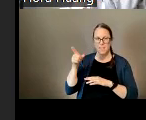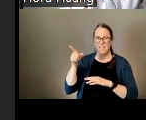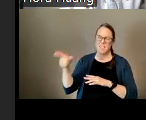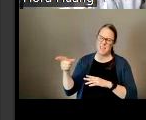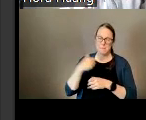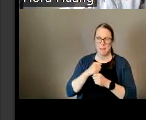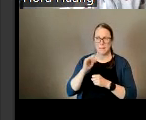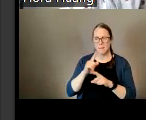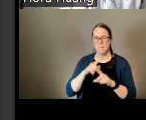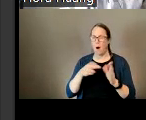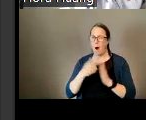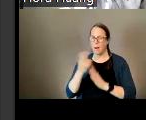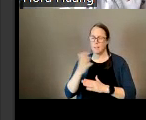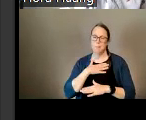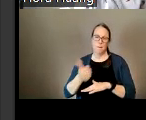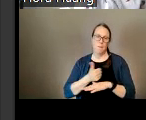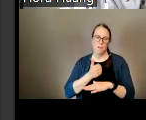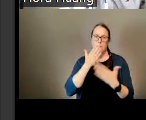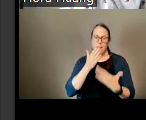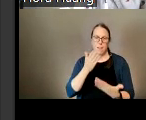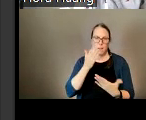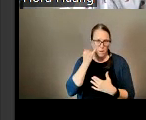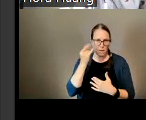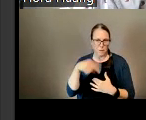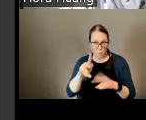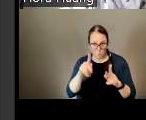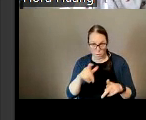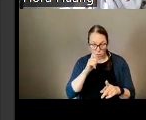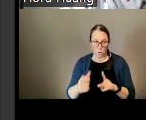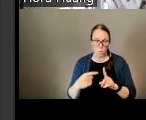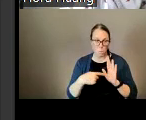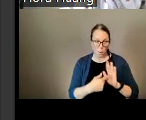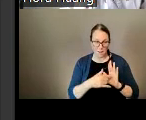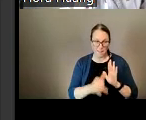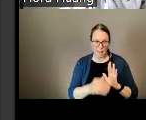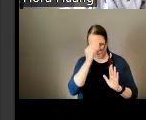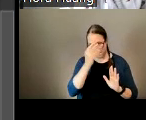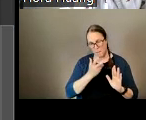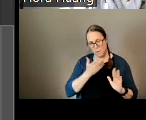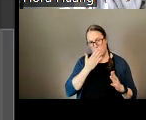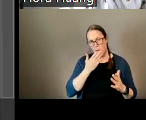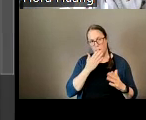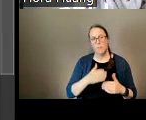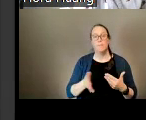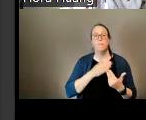So I apologize for that. Thank you so much if you were the person who pointed that out. The easy way to fix this, let's just,